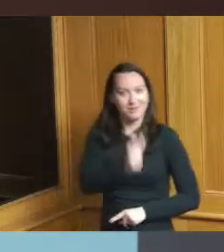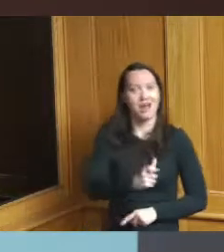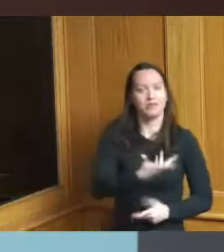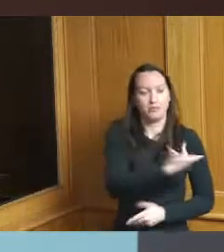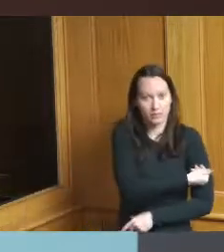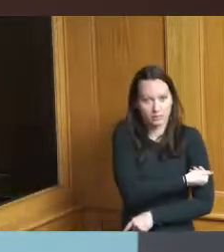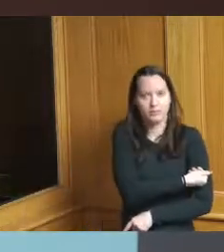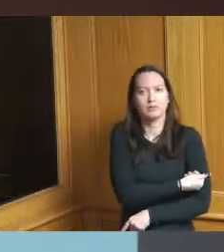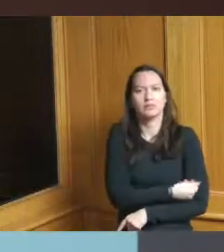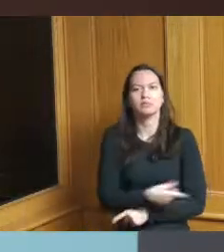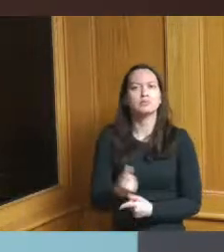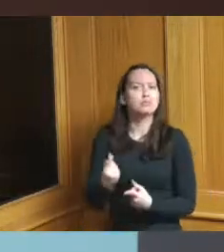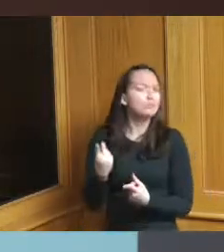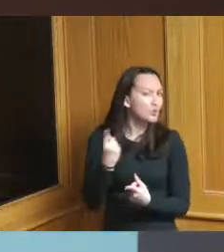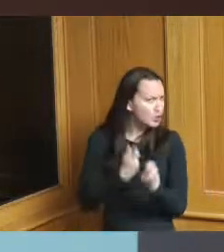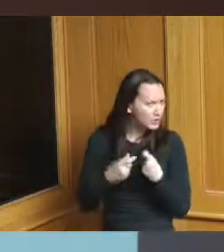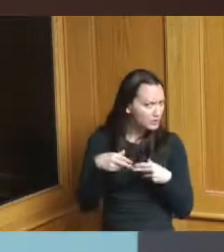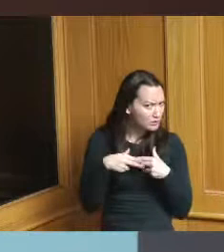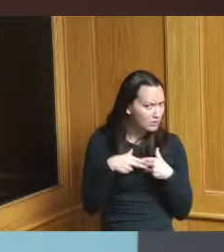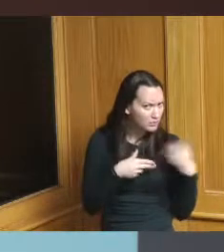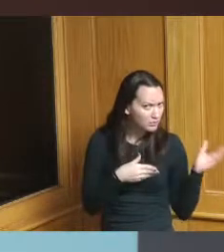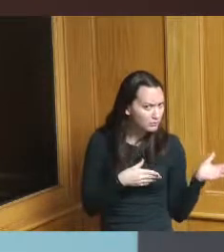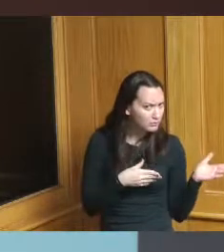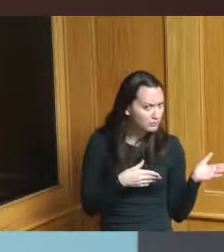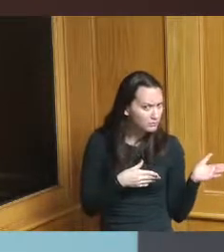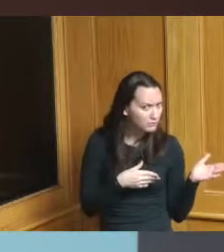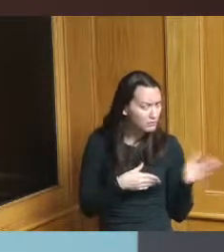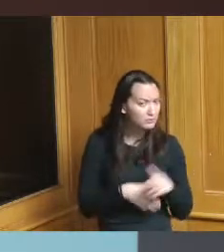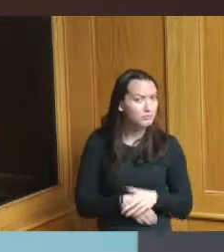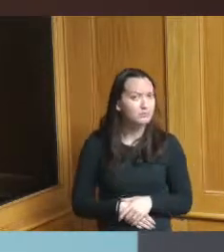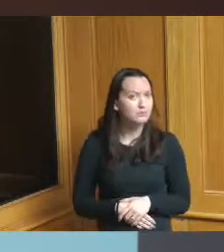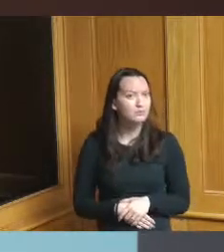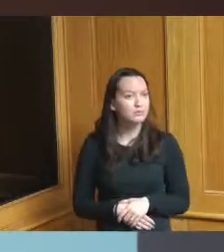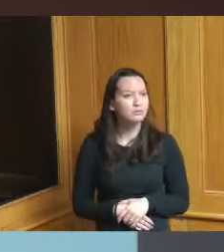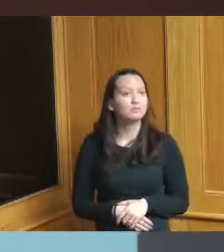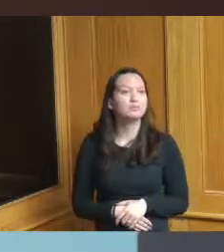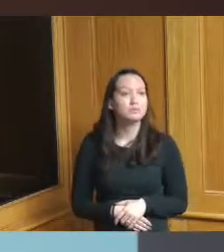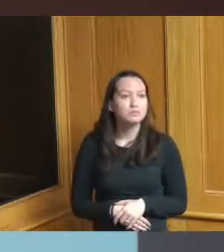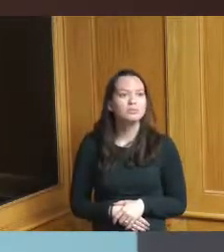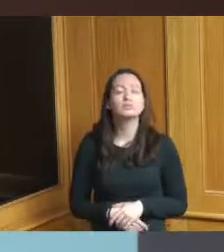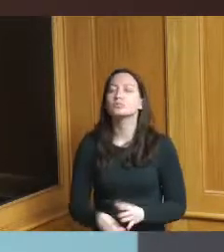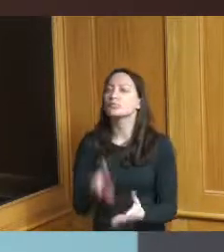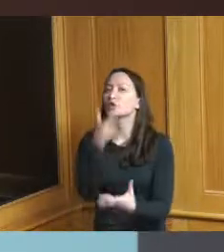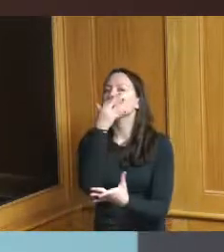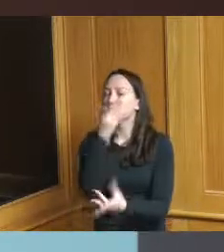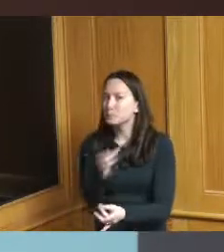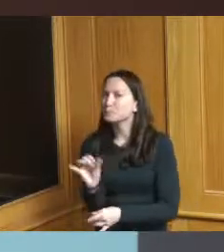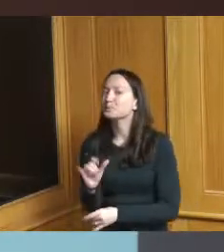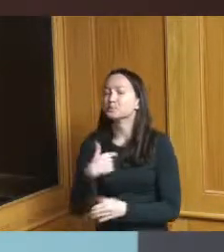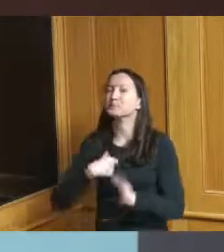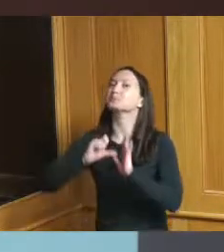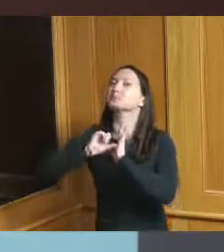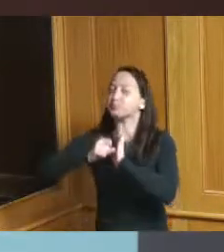any questions about this slide I know it's kind of big and you know it's interesting too I want to really point out that that